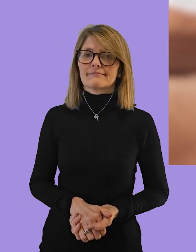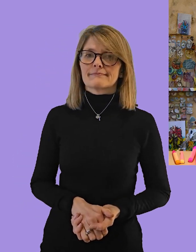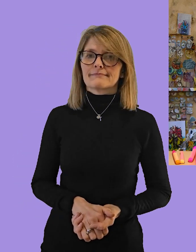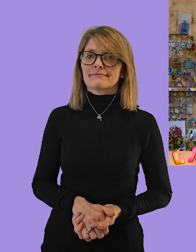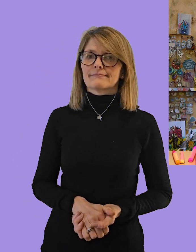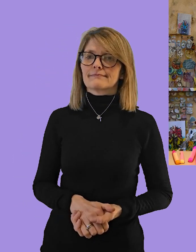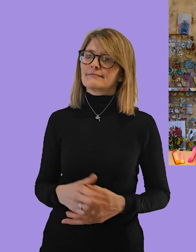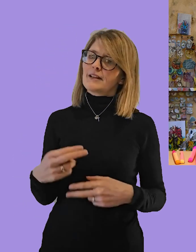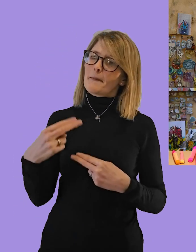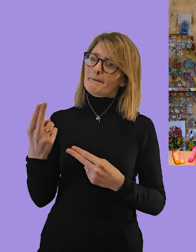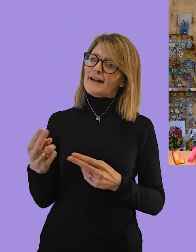Back to you, Ian.